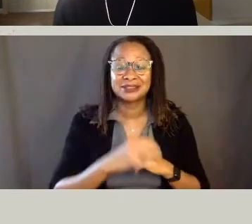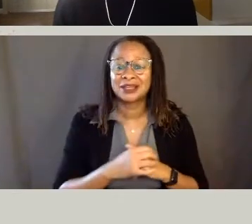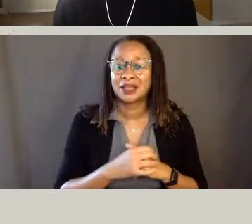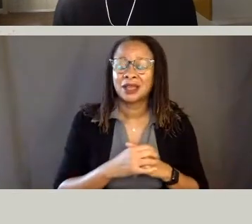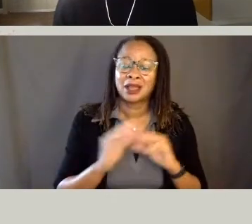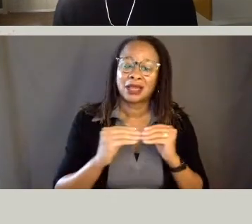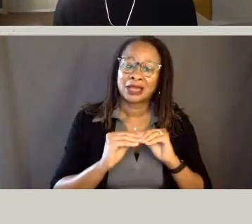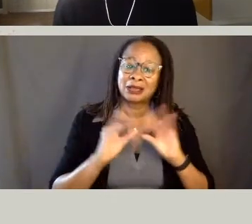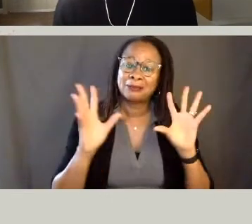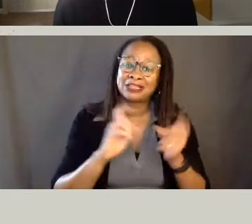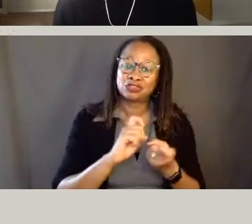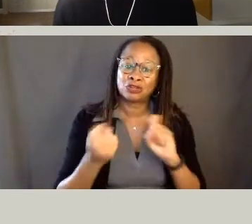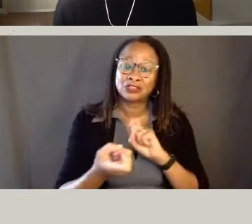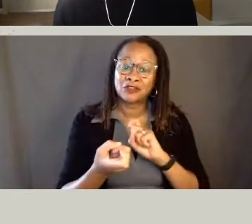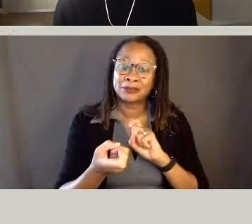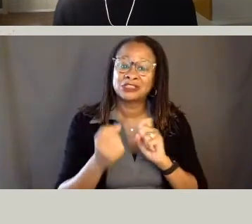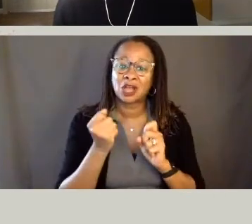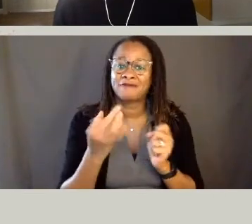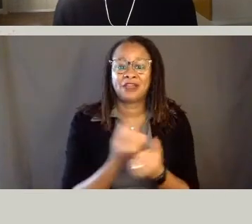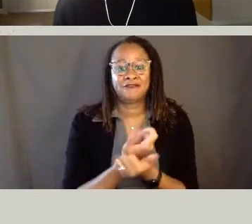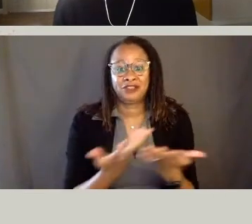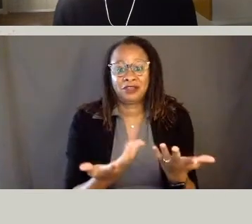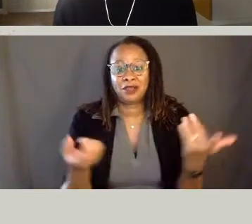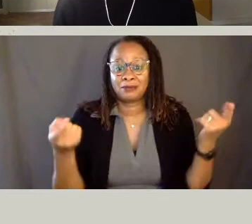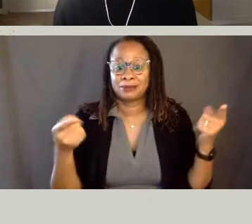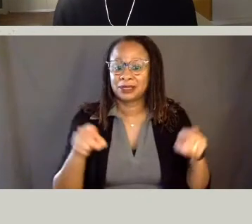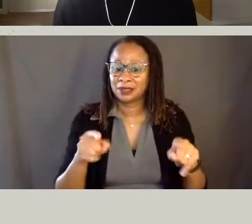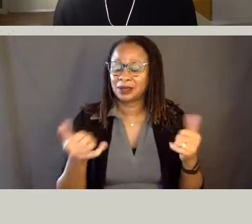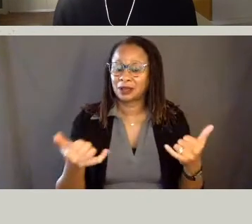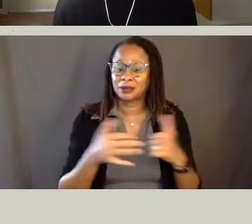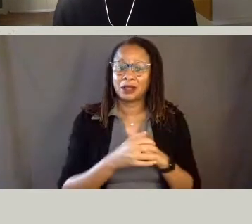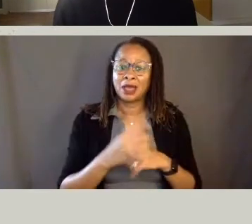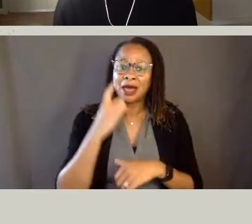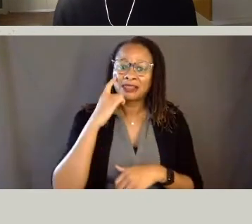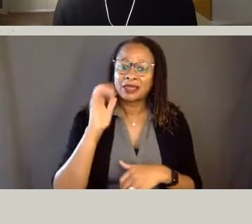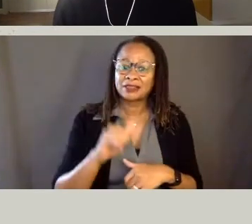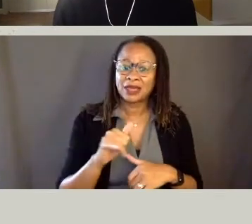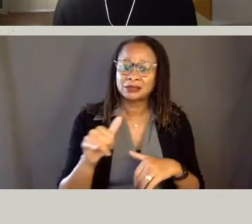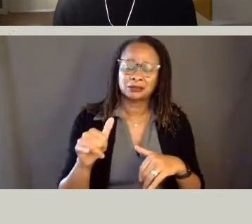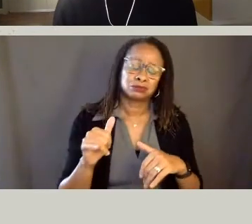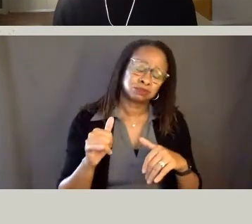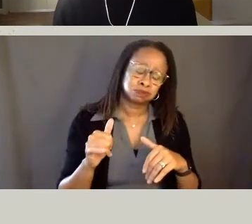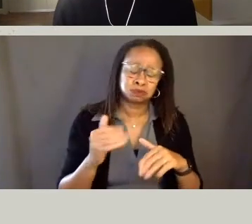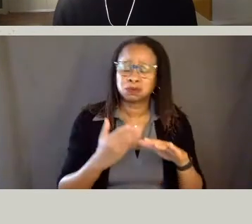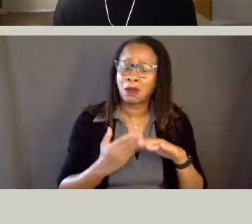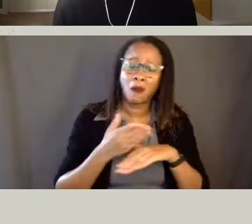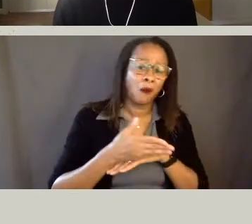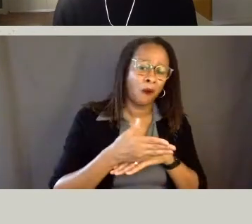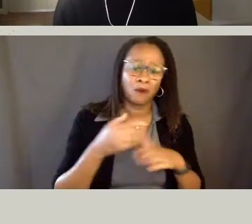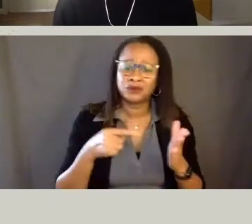sort of transformation of everything going on which I think is long, long overdue. And it's sort of building off of, you know,